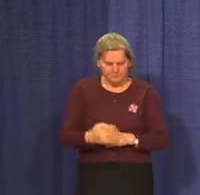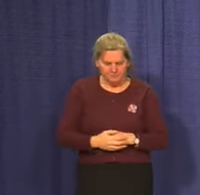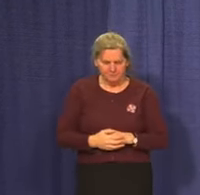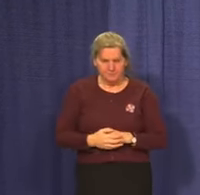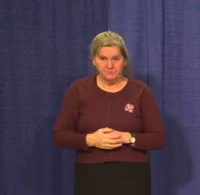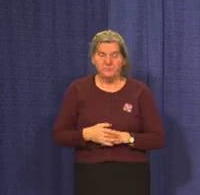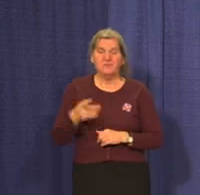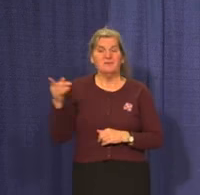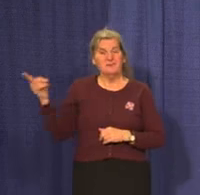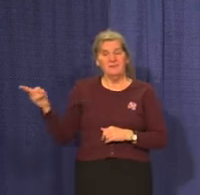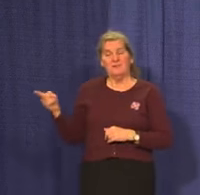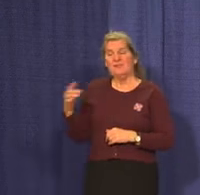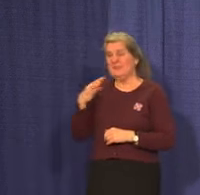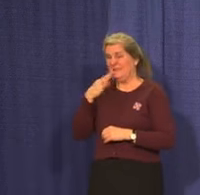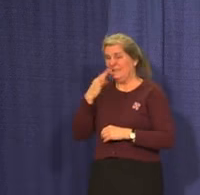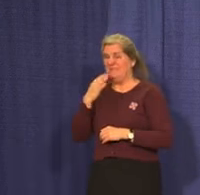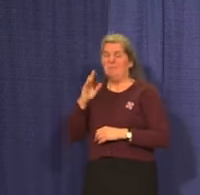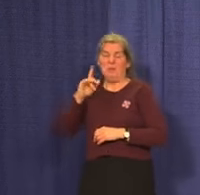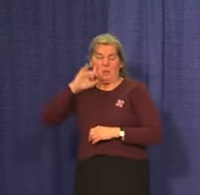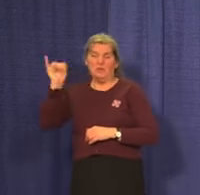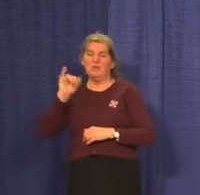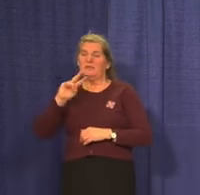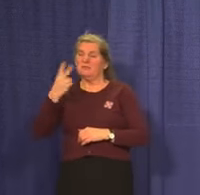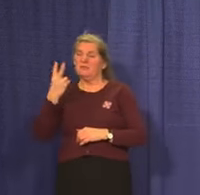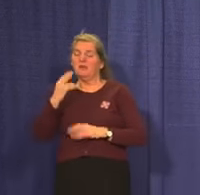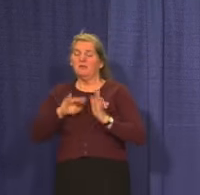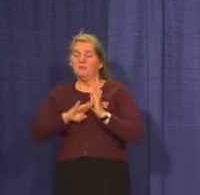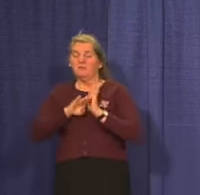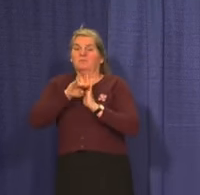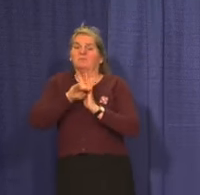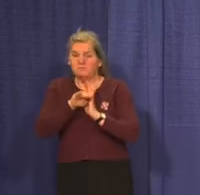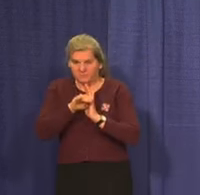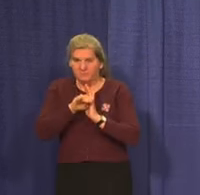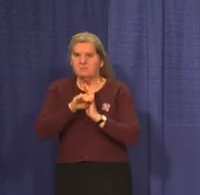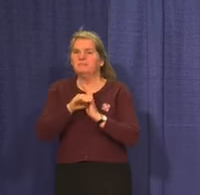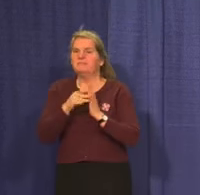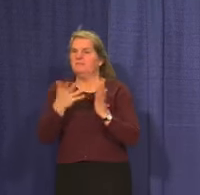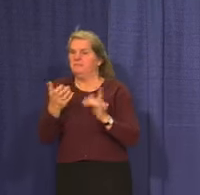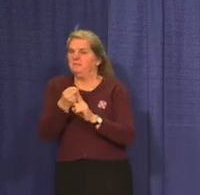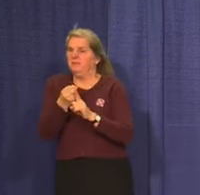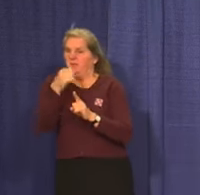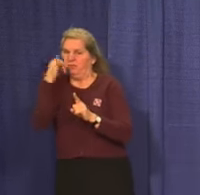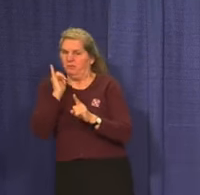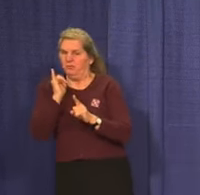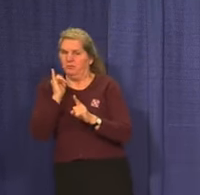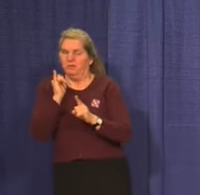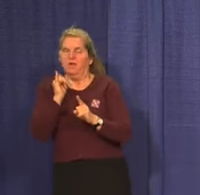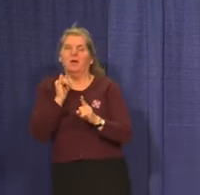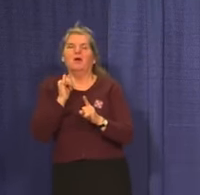ALREADY AFFECTING YUKON AND IS LITERALLY ON OUR DOORSTEP. WE KNEW THIS WAS COMING AND WE